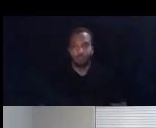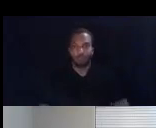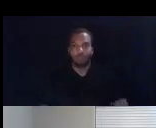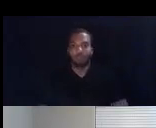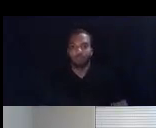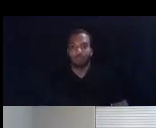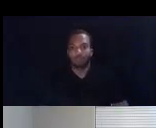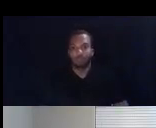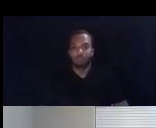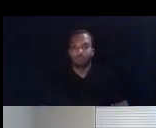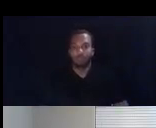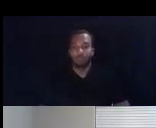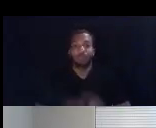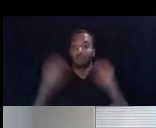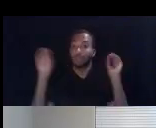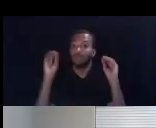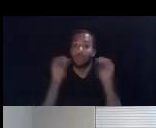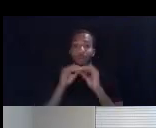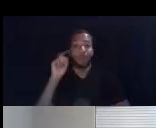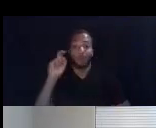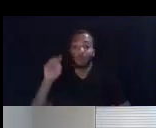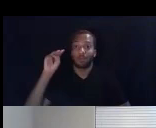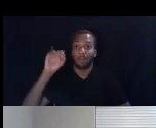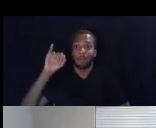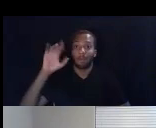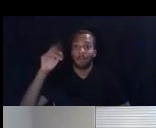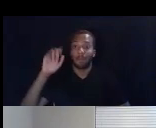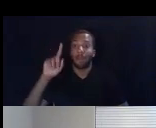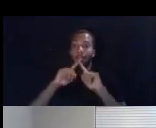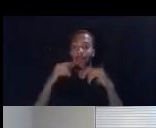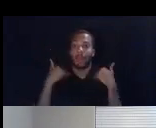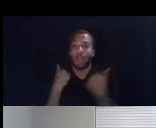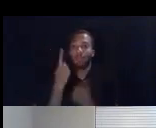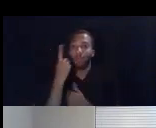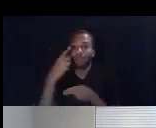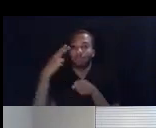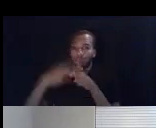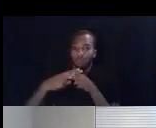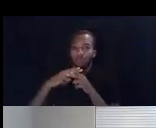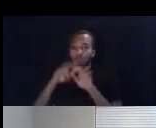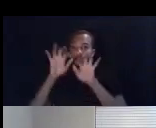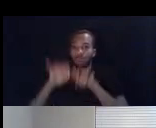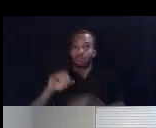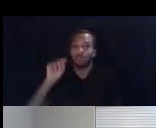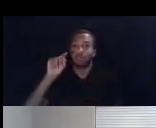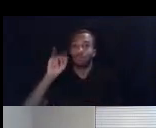[Michael] There is not another question in the thing, but there is a little chat. Tina says, thank you to everyone,